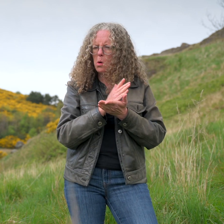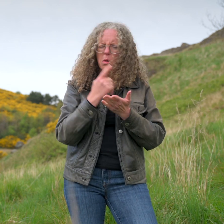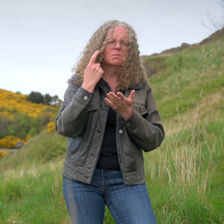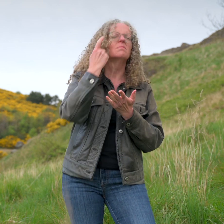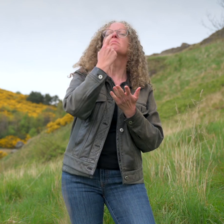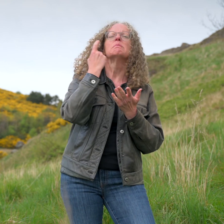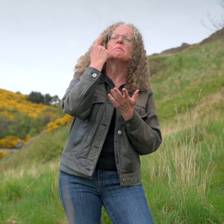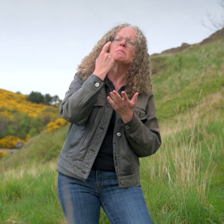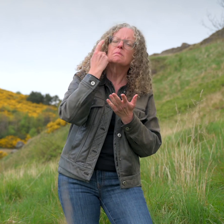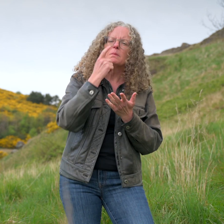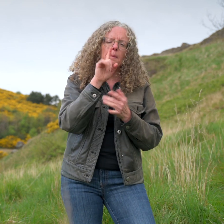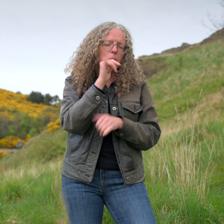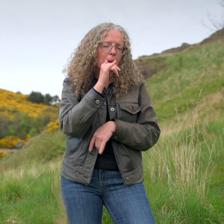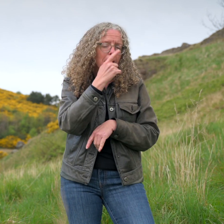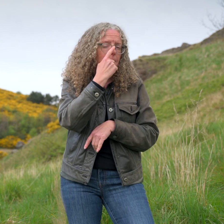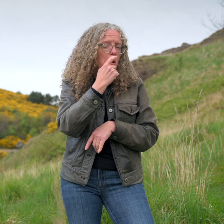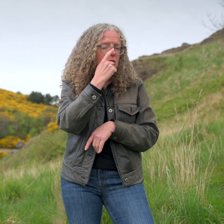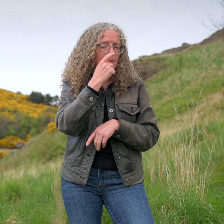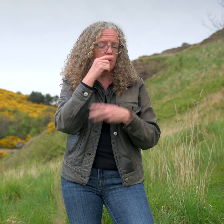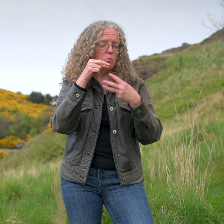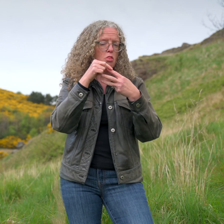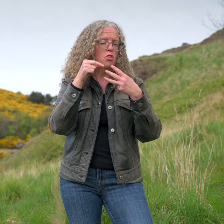There are three possible theories about why they were made.